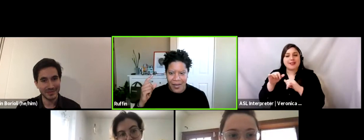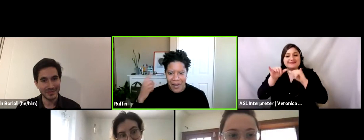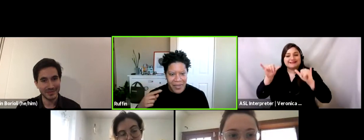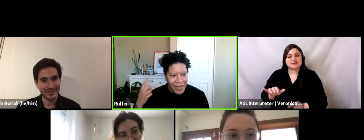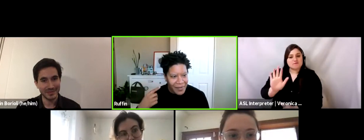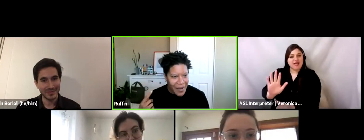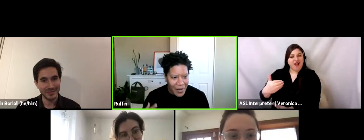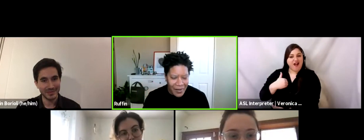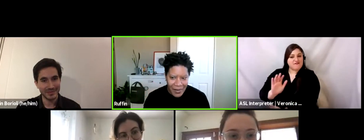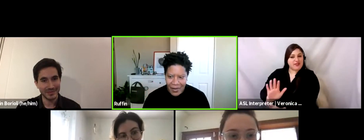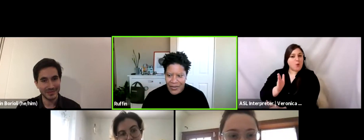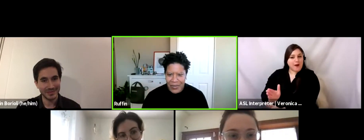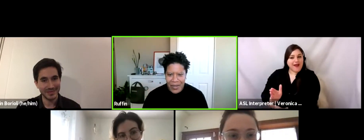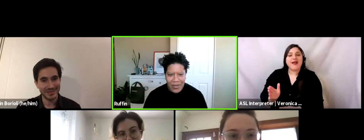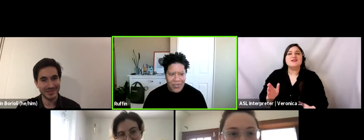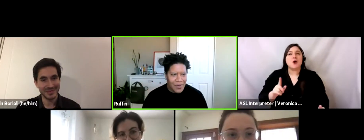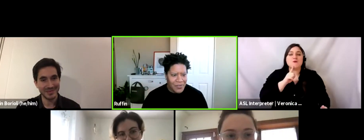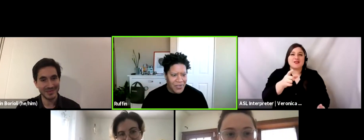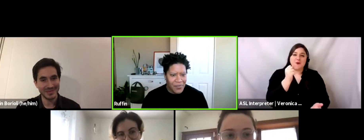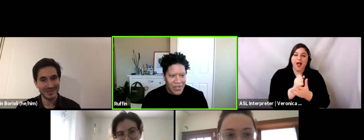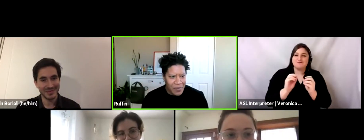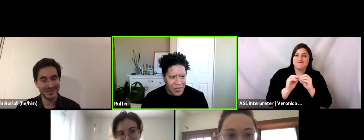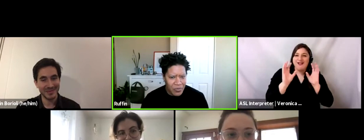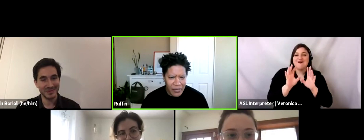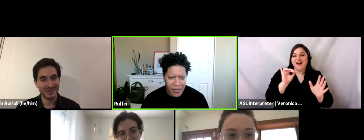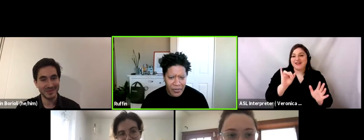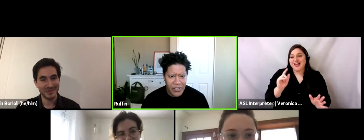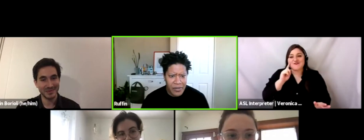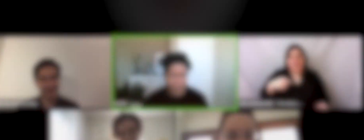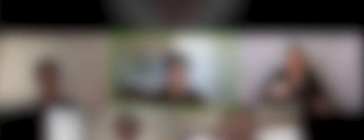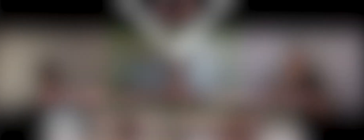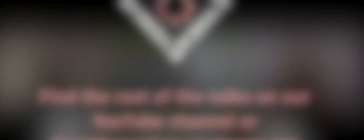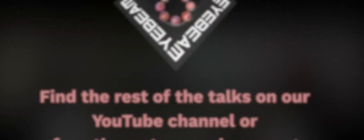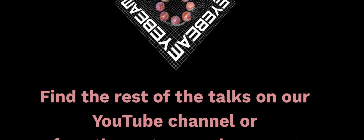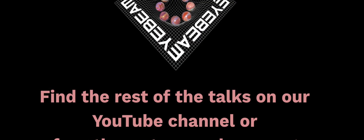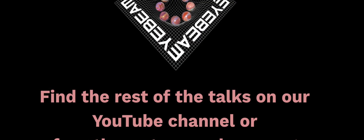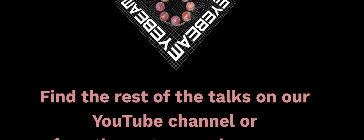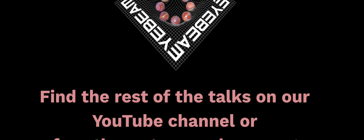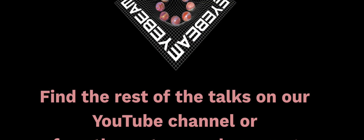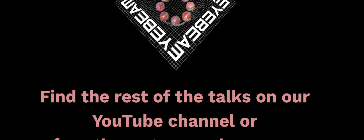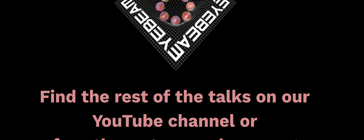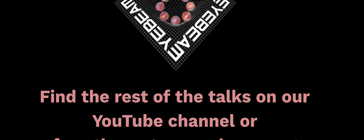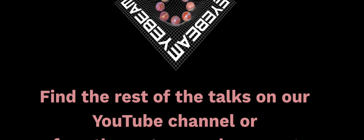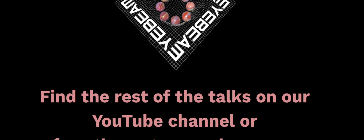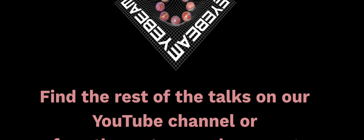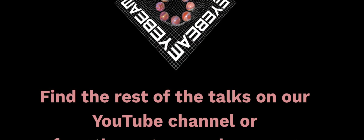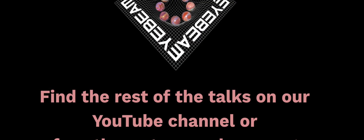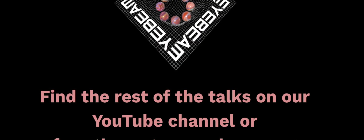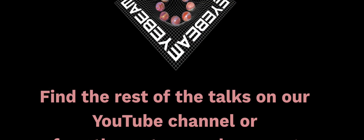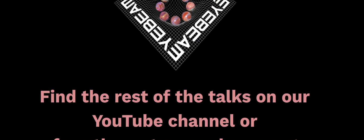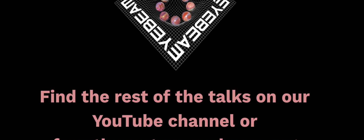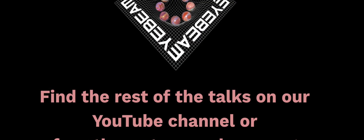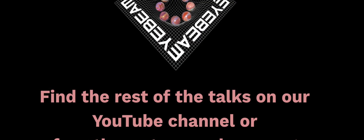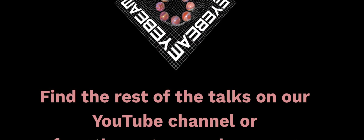my thinking in that way. So thank you so much for this conversation. It was really, really rich.